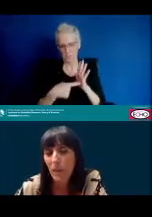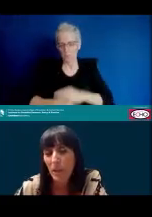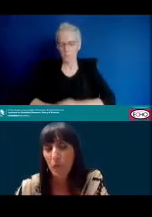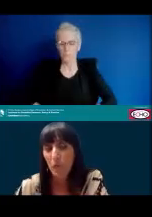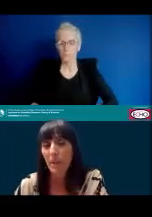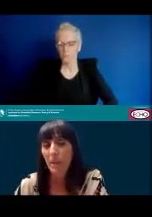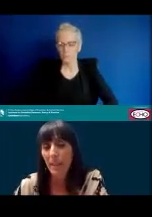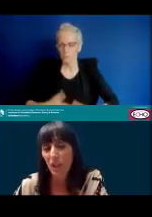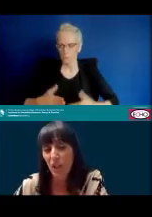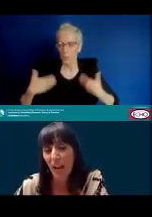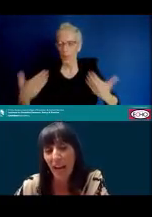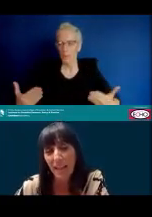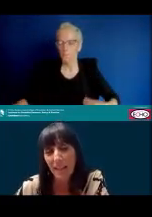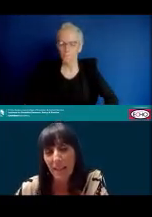want to drop it in chat,